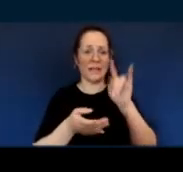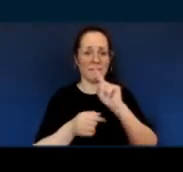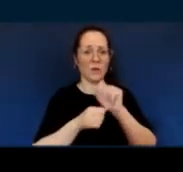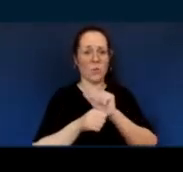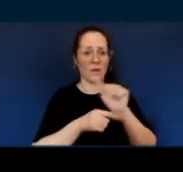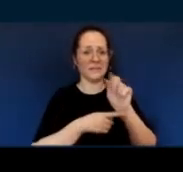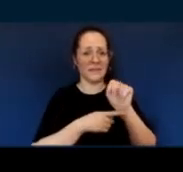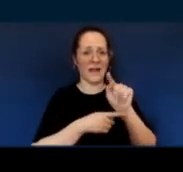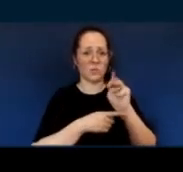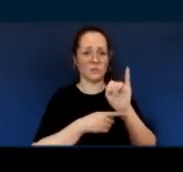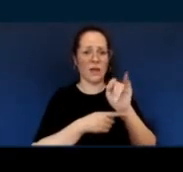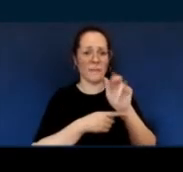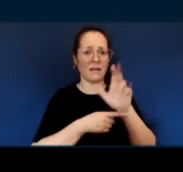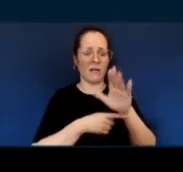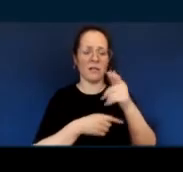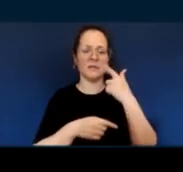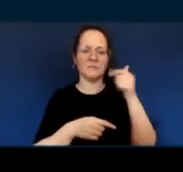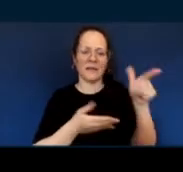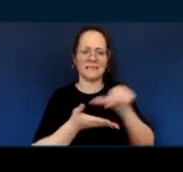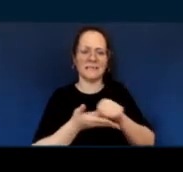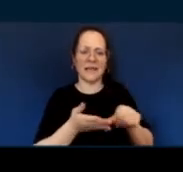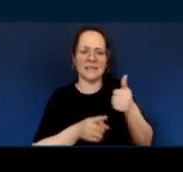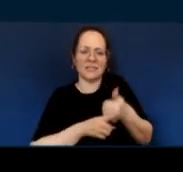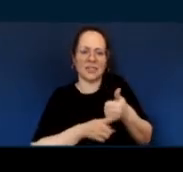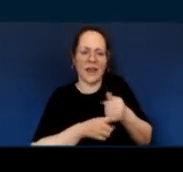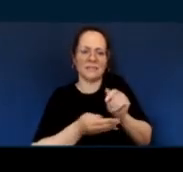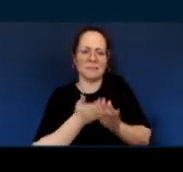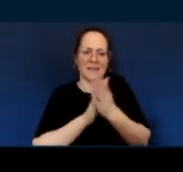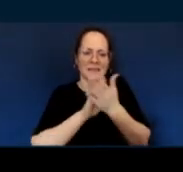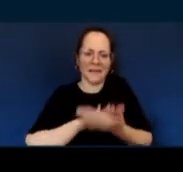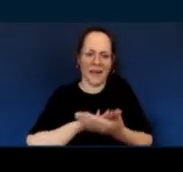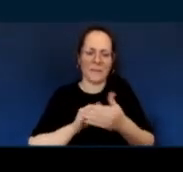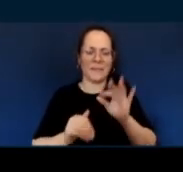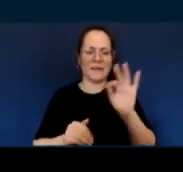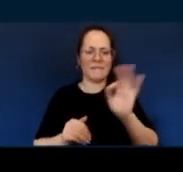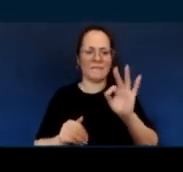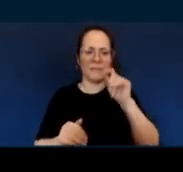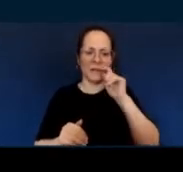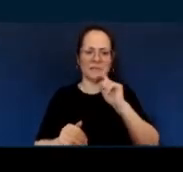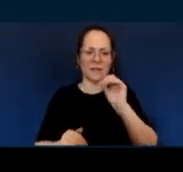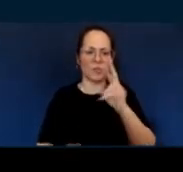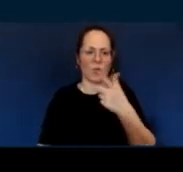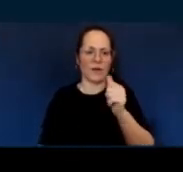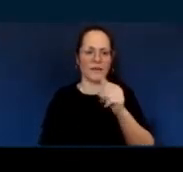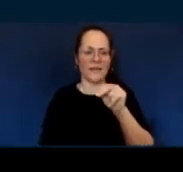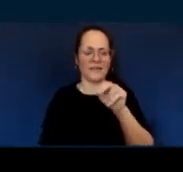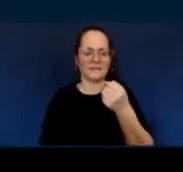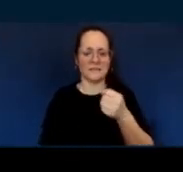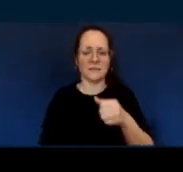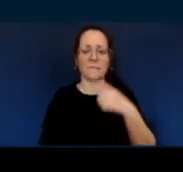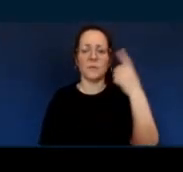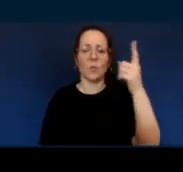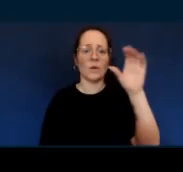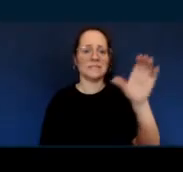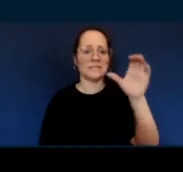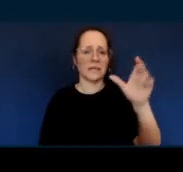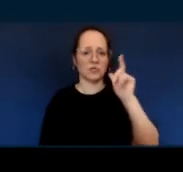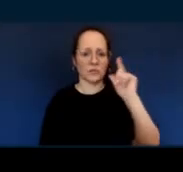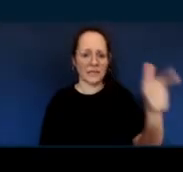THE DISSECTION ITSELF IS FOR THE FEMALE SEXUAL ORGANS. ANOTHER CENTURY LATER ANOTHER MANIKIN WAS DEVELOPED THAT'S